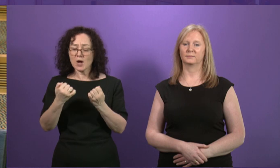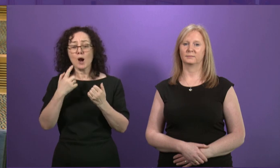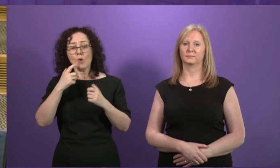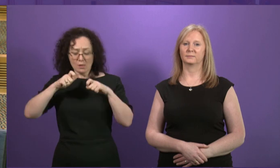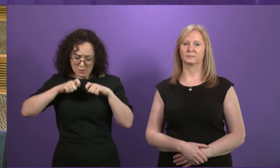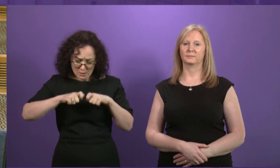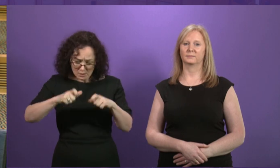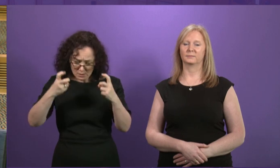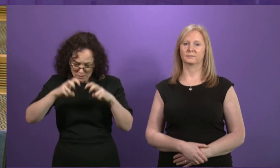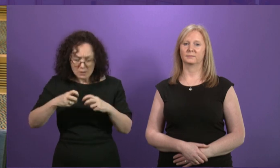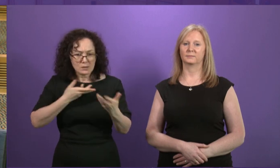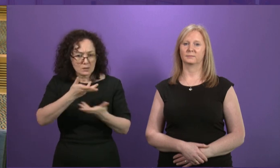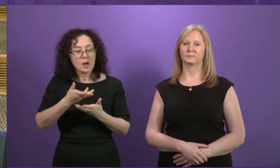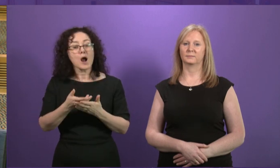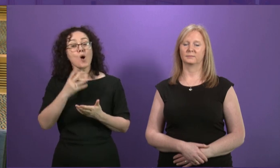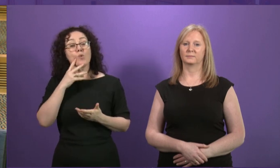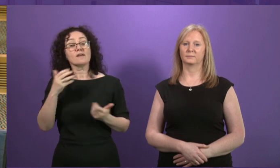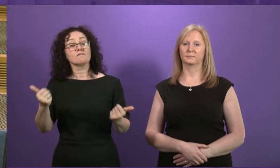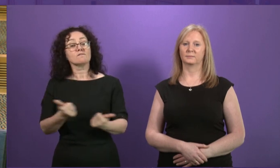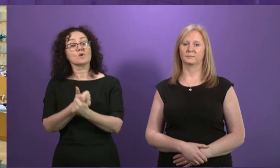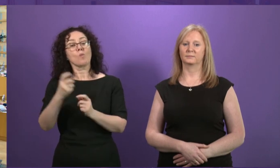back to Parliament to update members in the usual way.